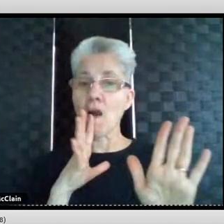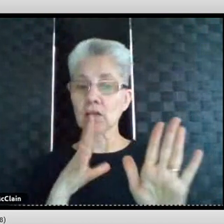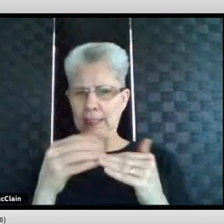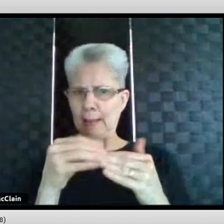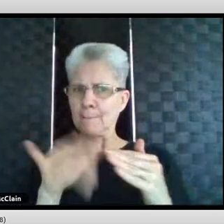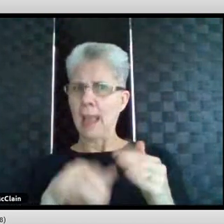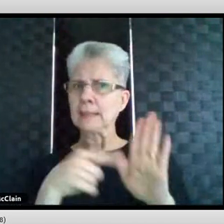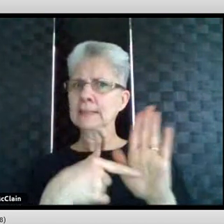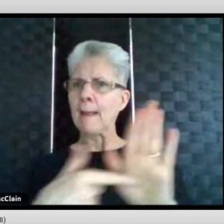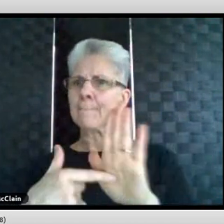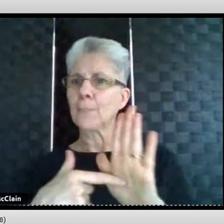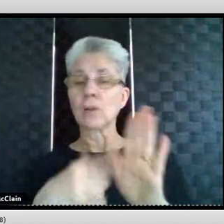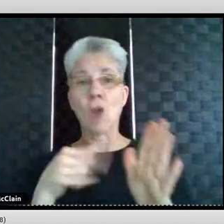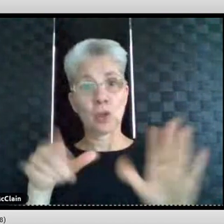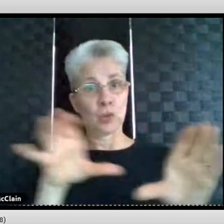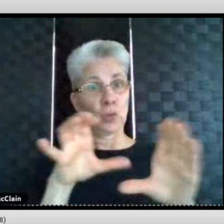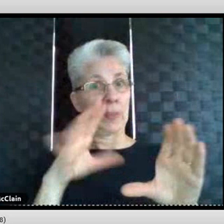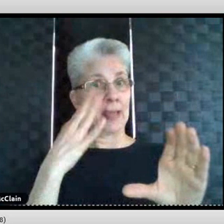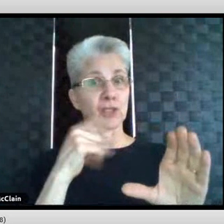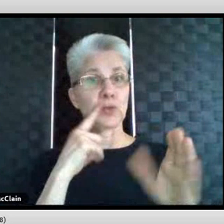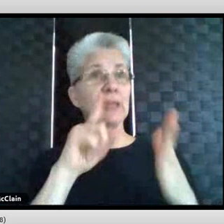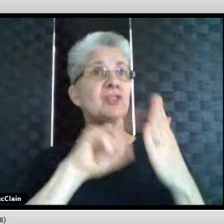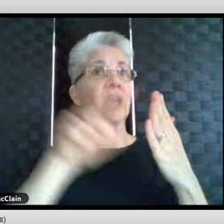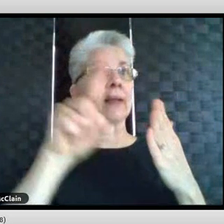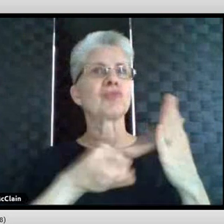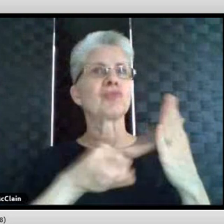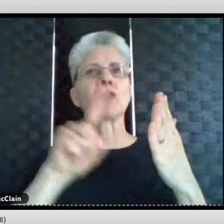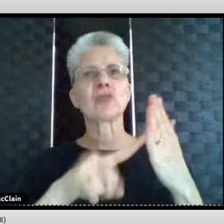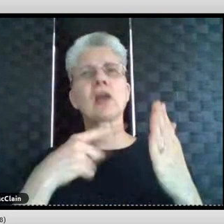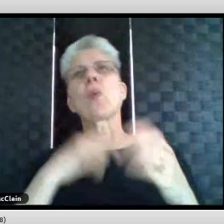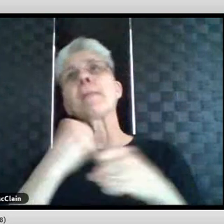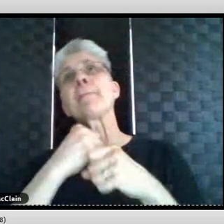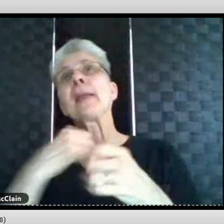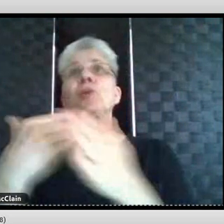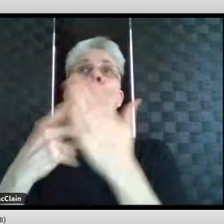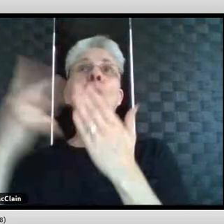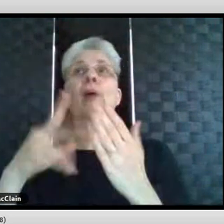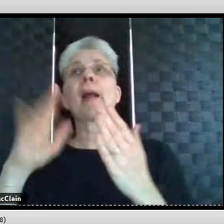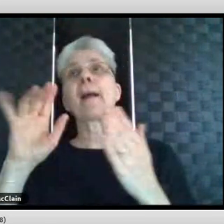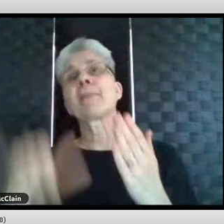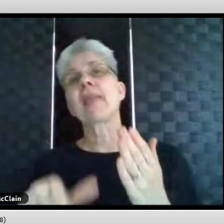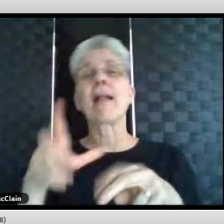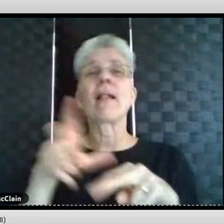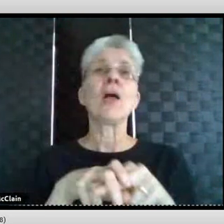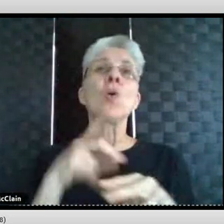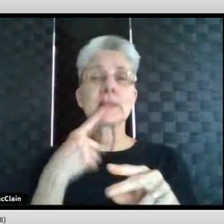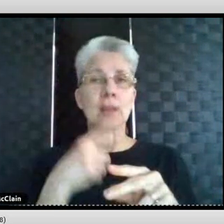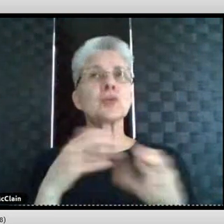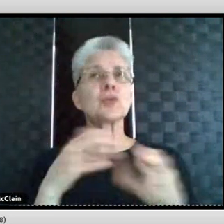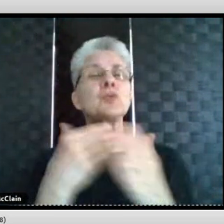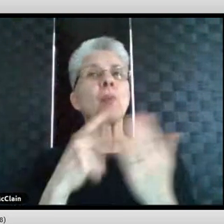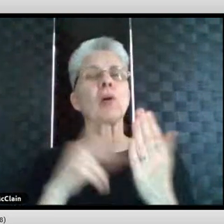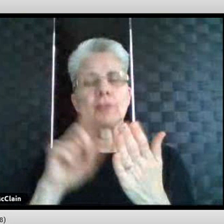Are you doing it just to get a checkmark off of, "Okay, we created a new program. We said in our grant we were gonna have a new program this year. Checkmark, checkmark, checkmark."